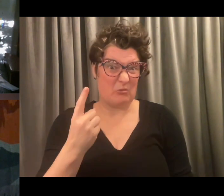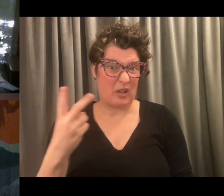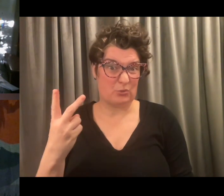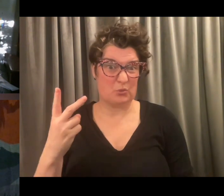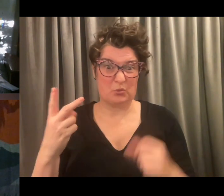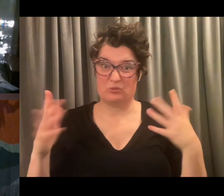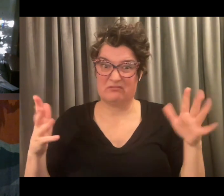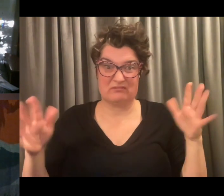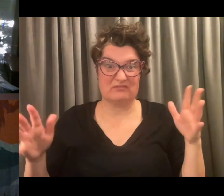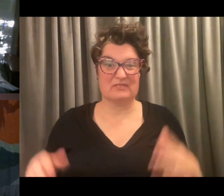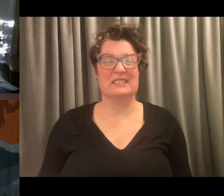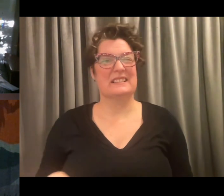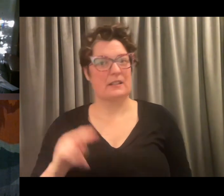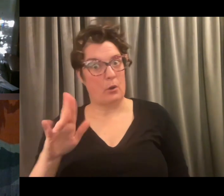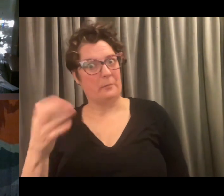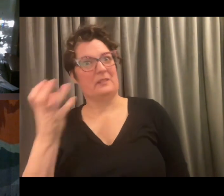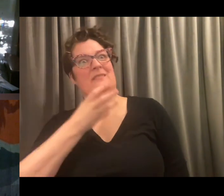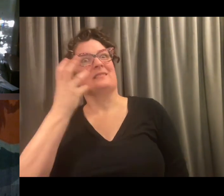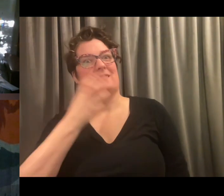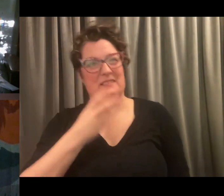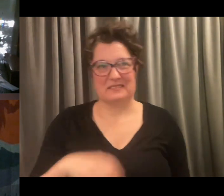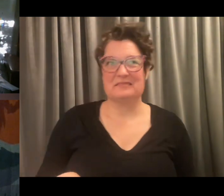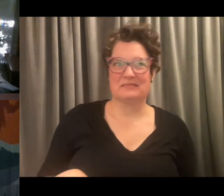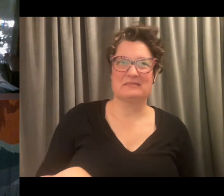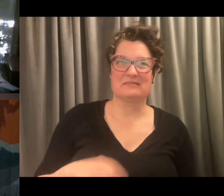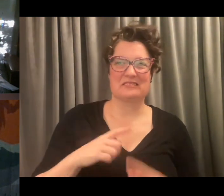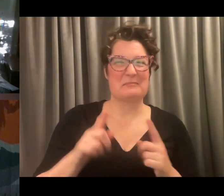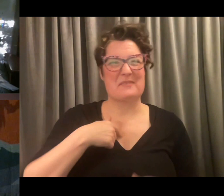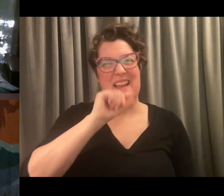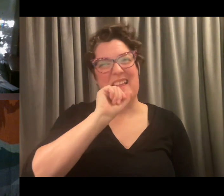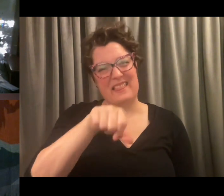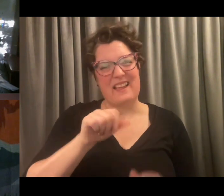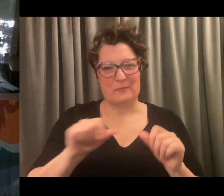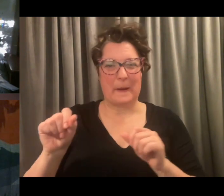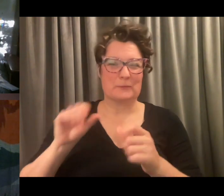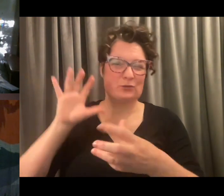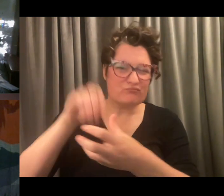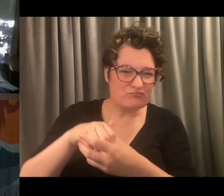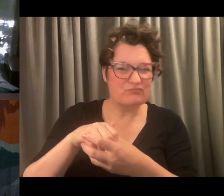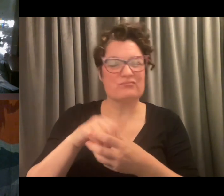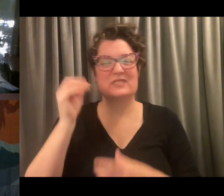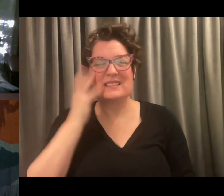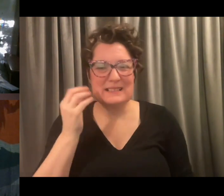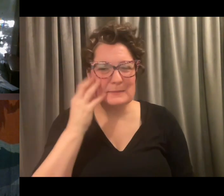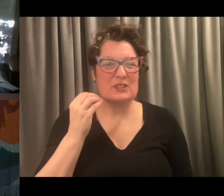I love getting, be able to be able to be plugged in and like, experience being a part of big collaborative projects like that. It's so fun.